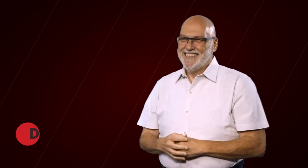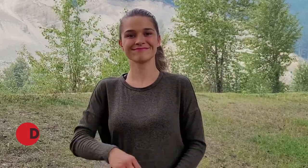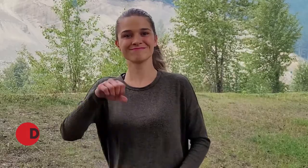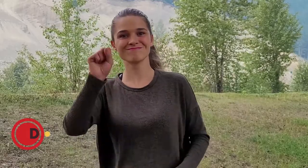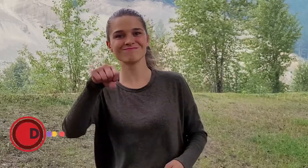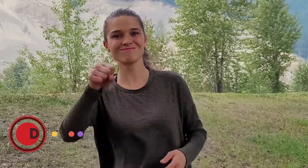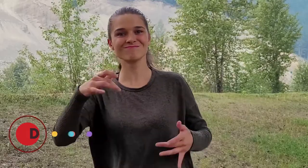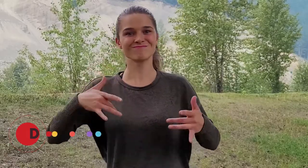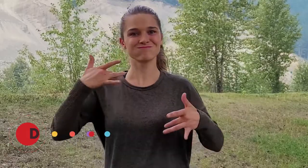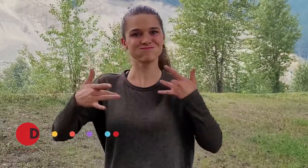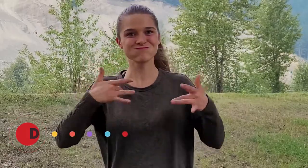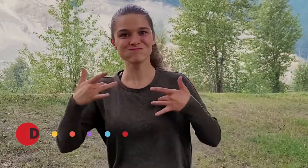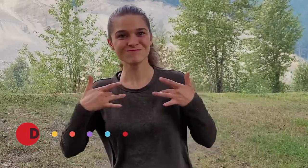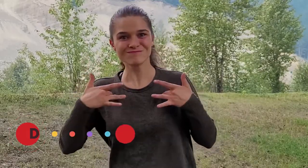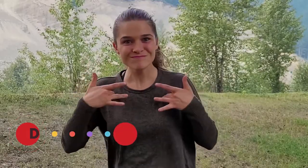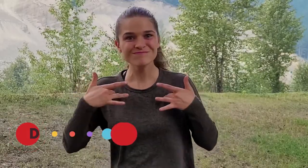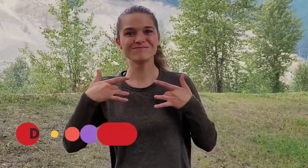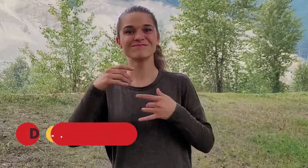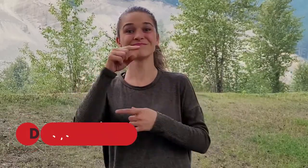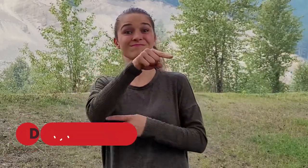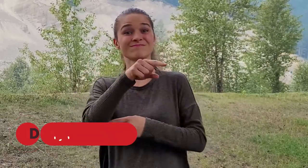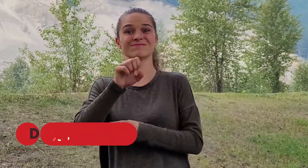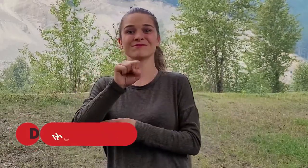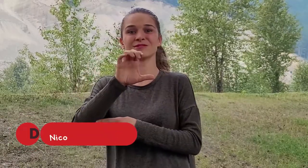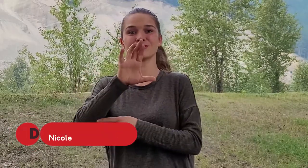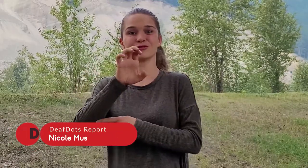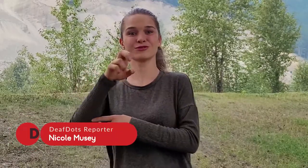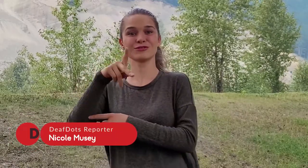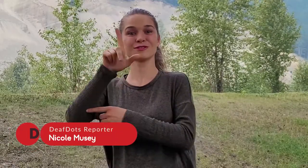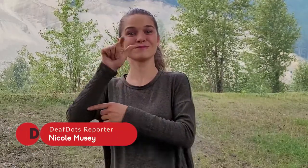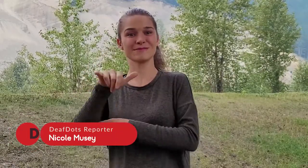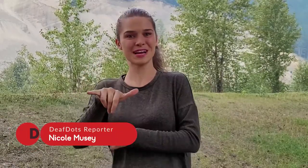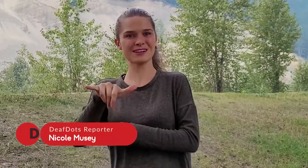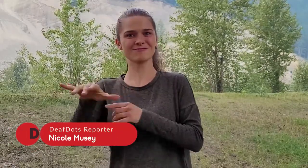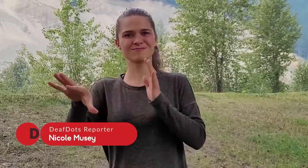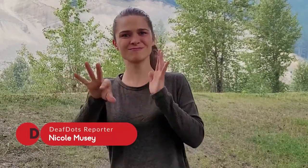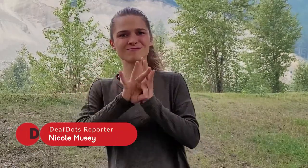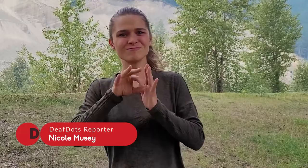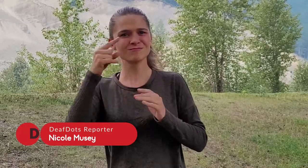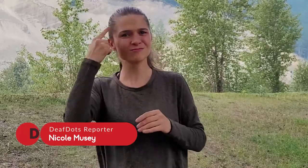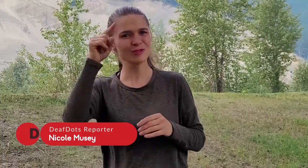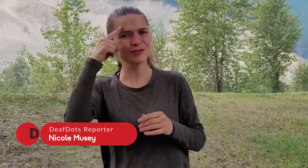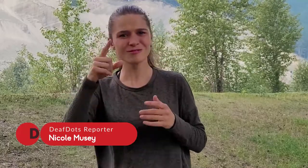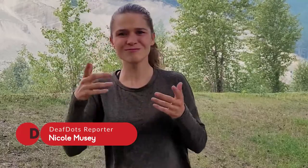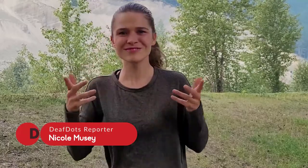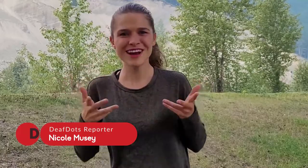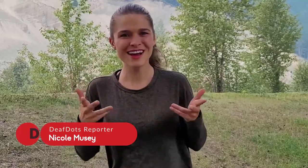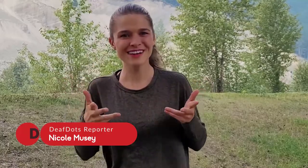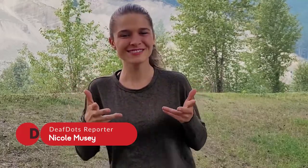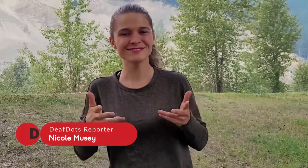[Nicole]: Yes, that was exciting! What was the screenplay selected for?